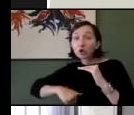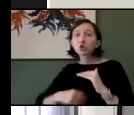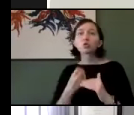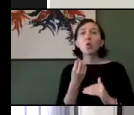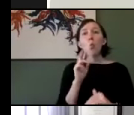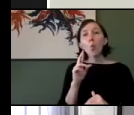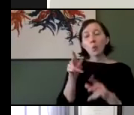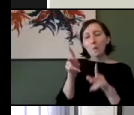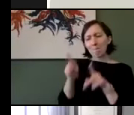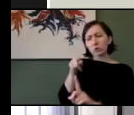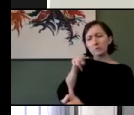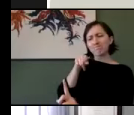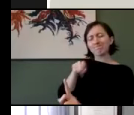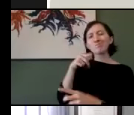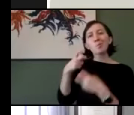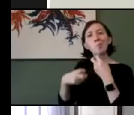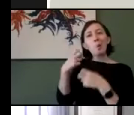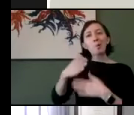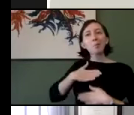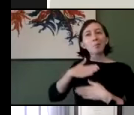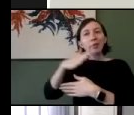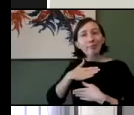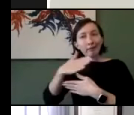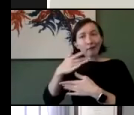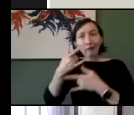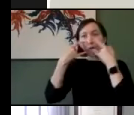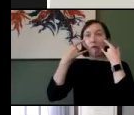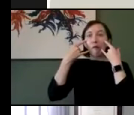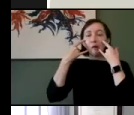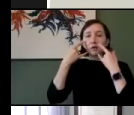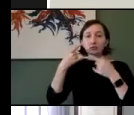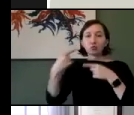anyone who is unconscious, incapacitated or otherwise